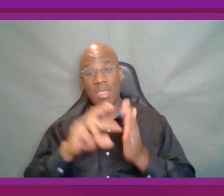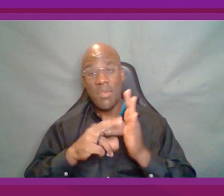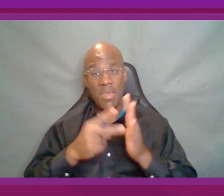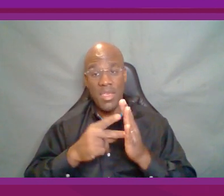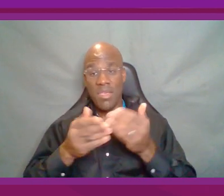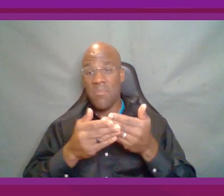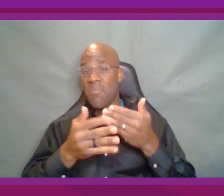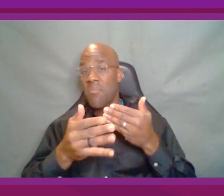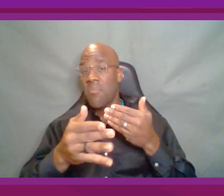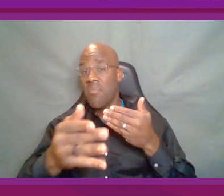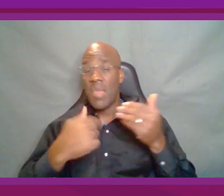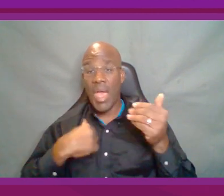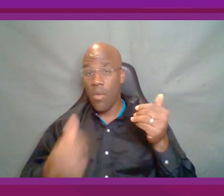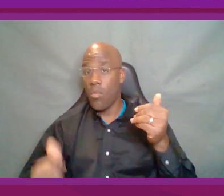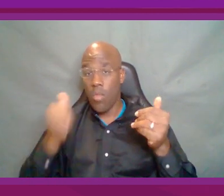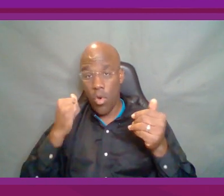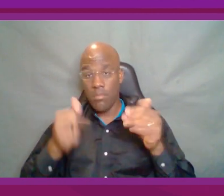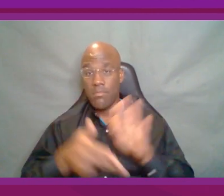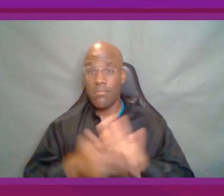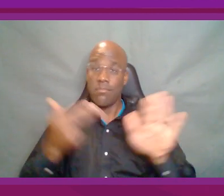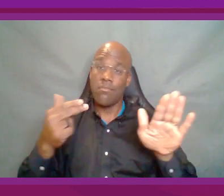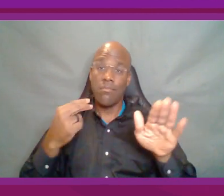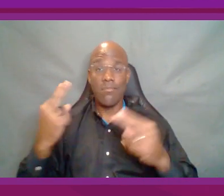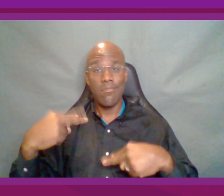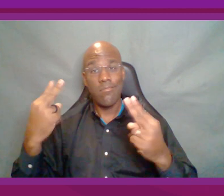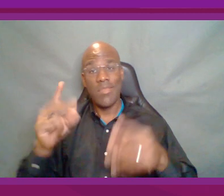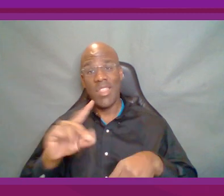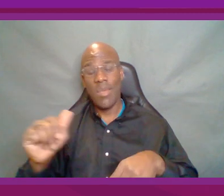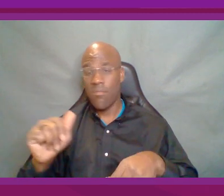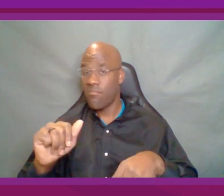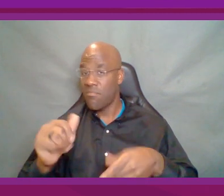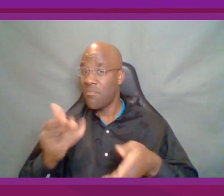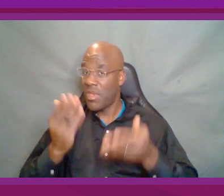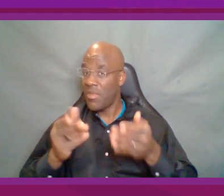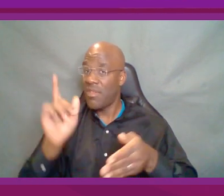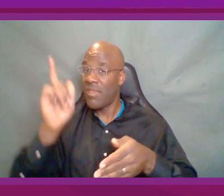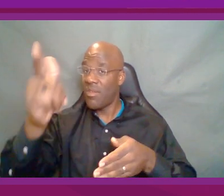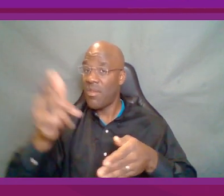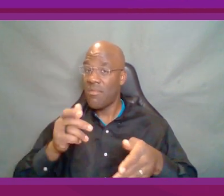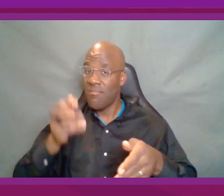it does not mean you will not at some point in your life, so I think one area of opportunity that